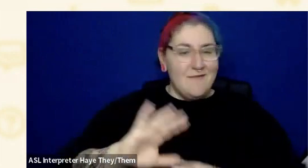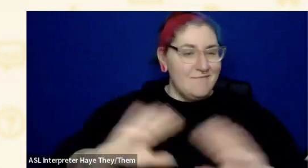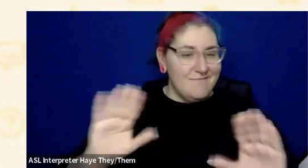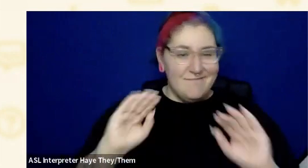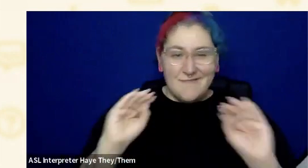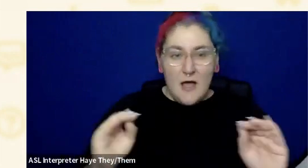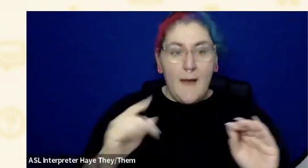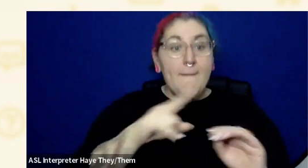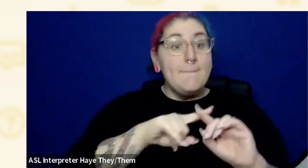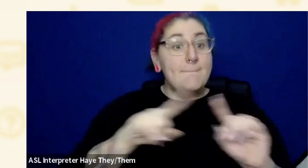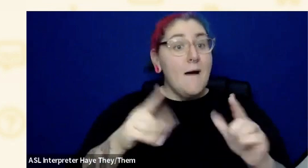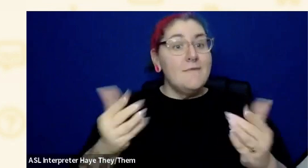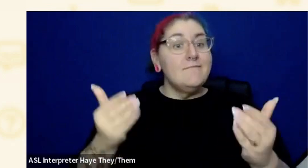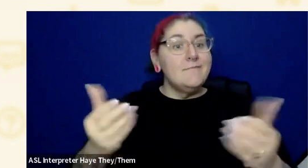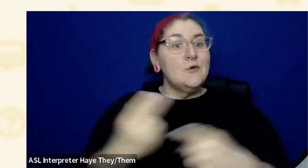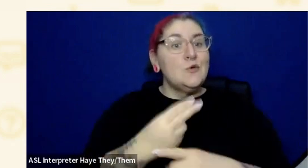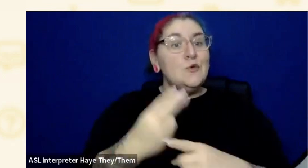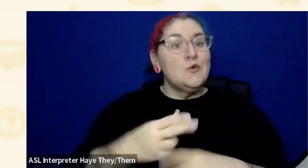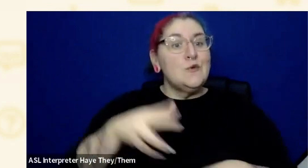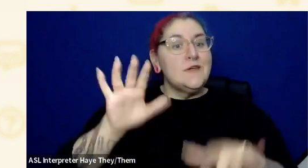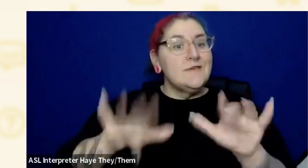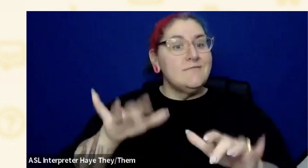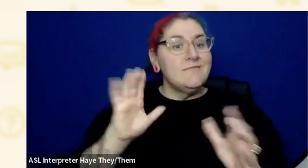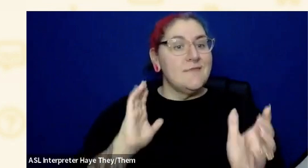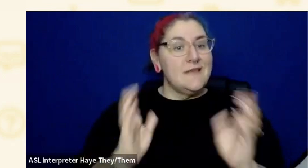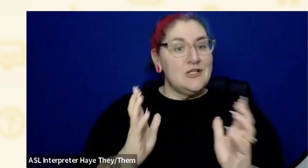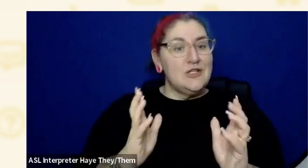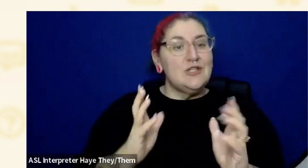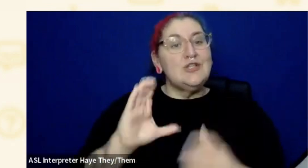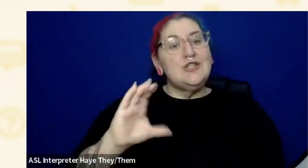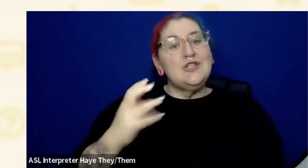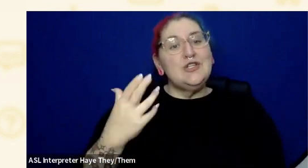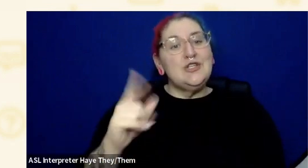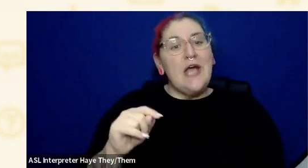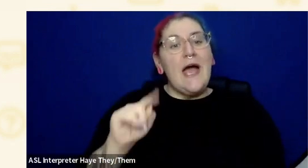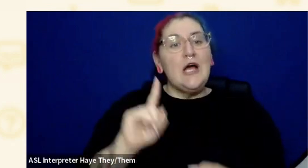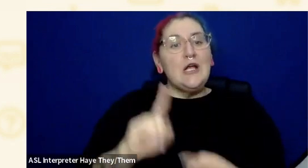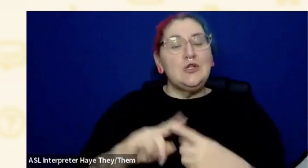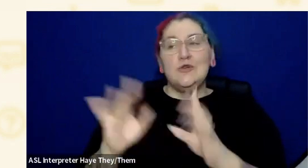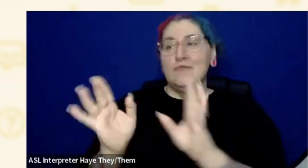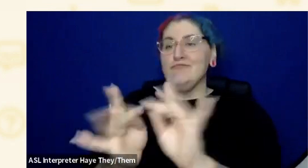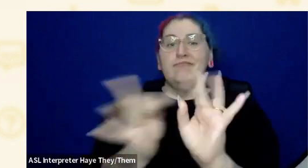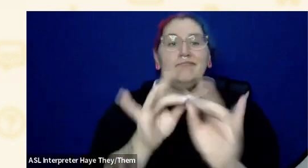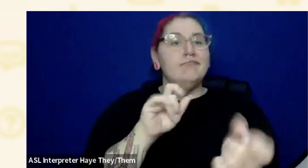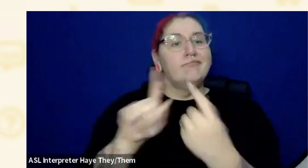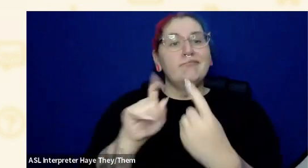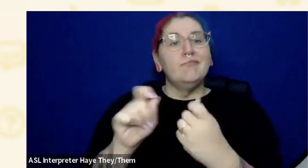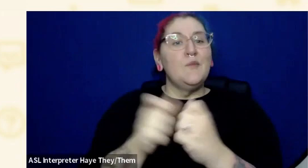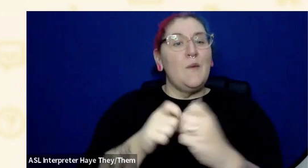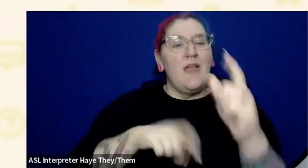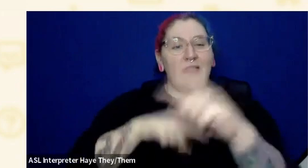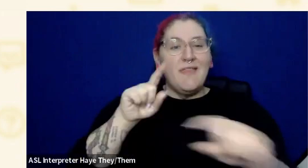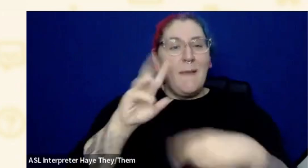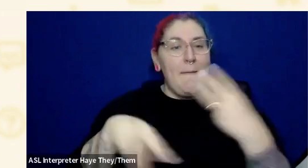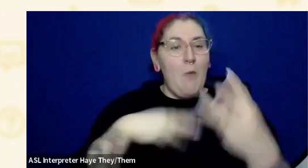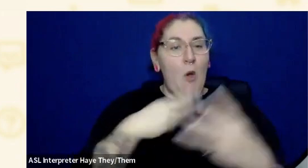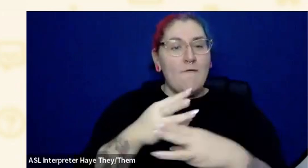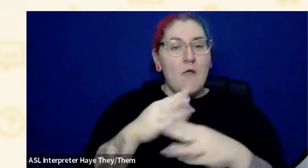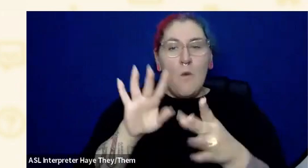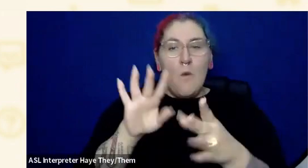And maybe Rian is around, so you can connect with them as well.